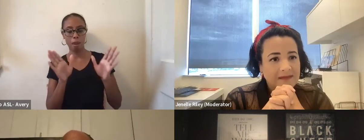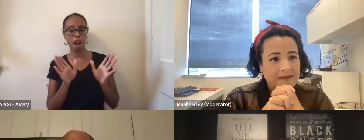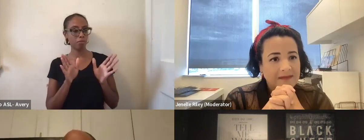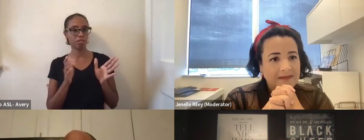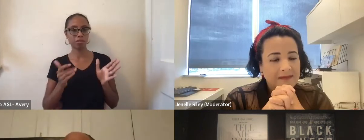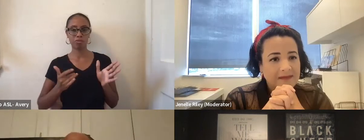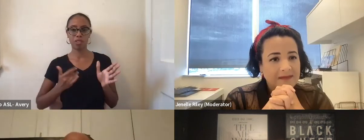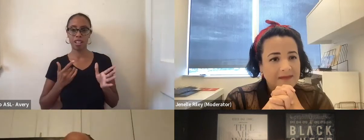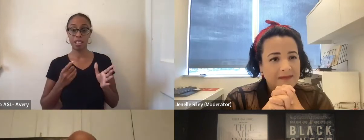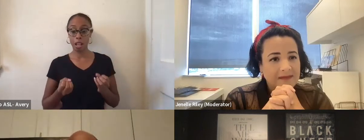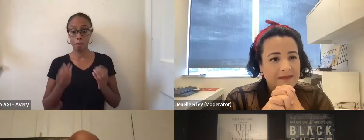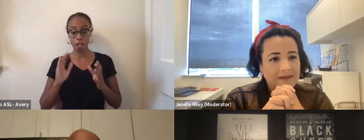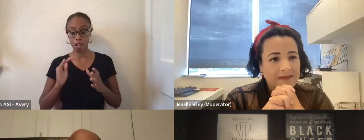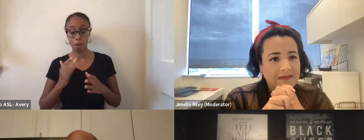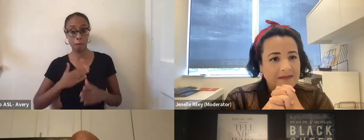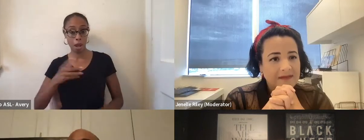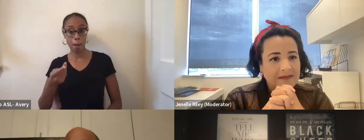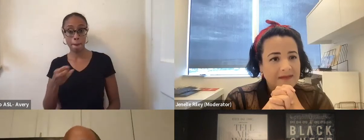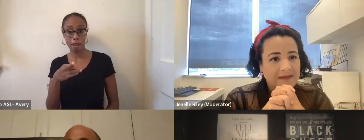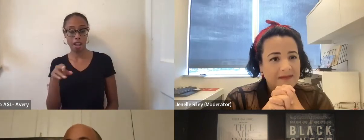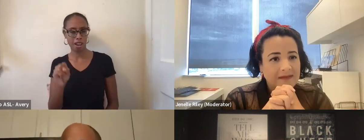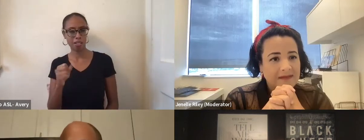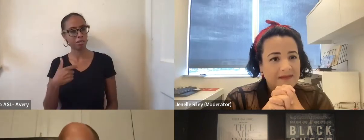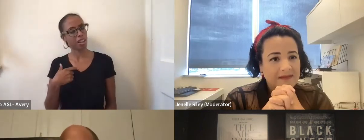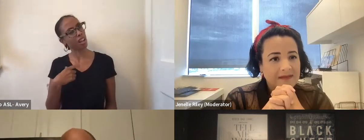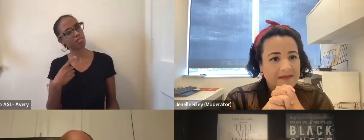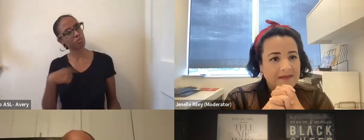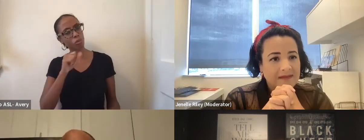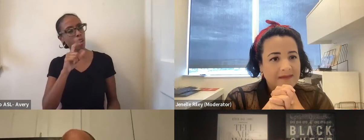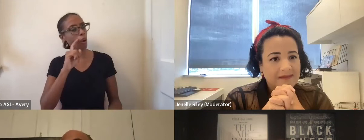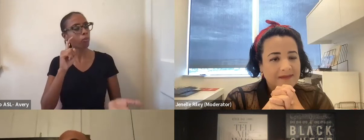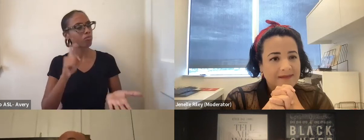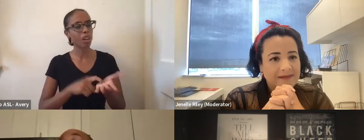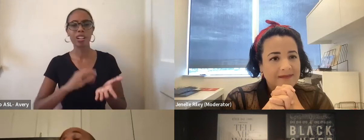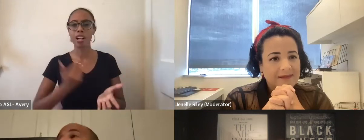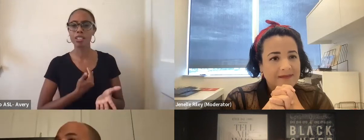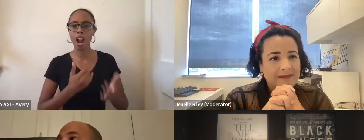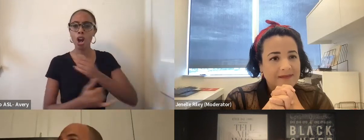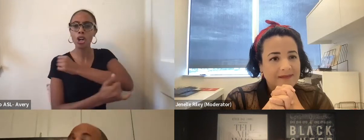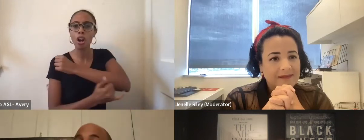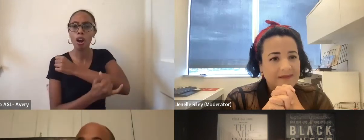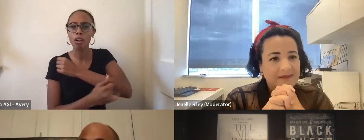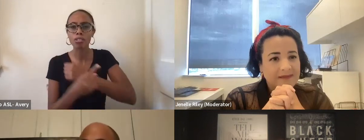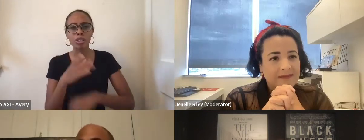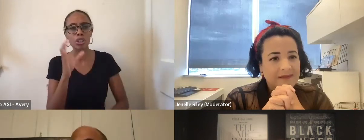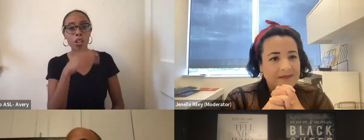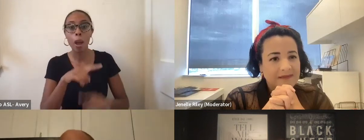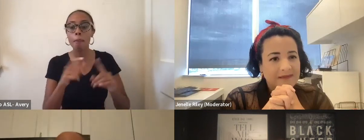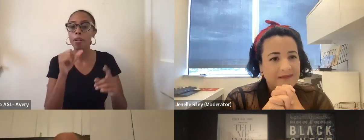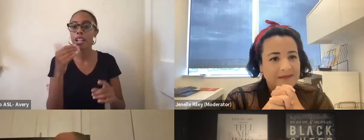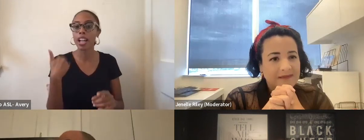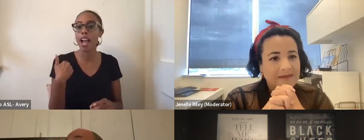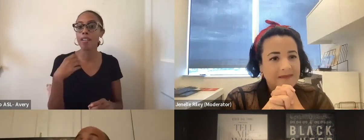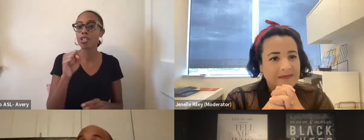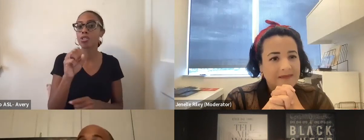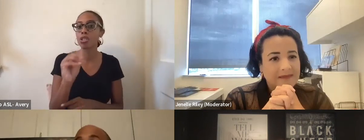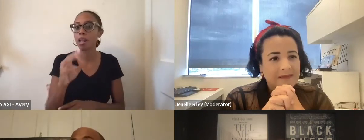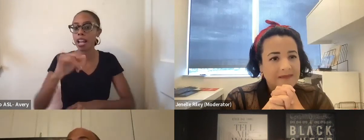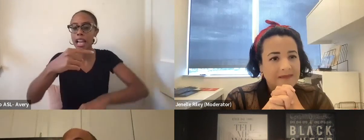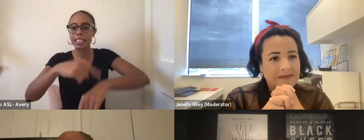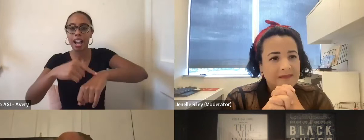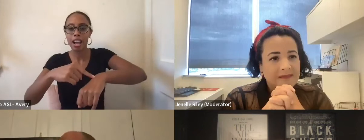This is really strange. We didn't have social media at the time, and we didn't realize the probably